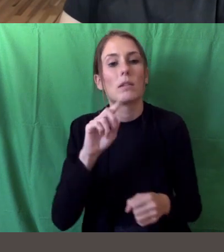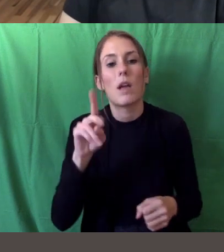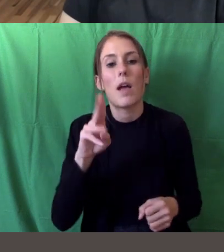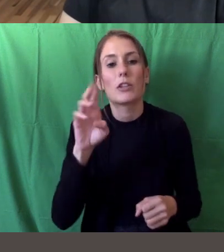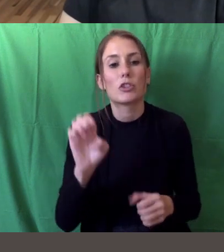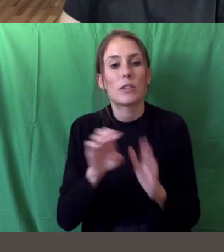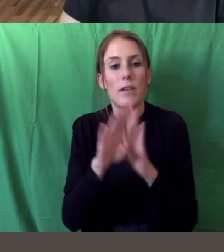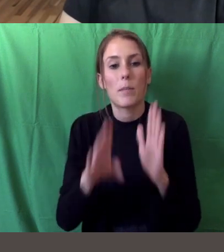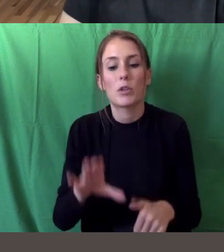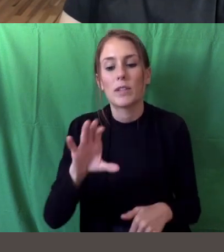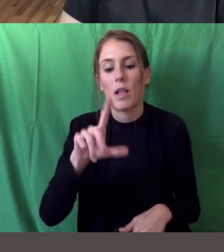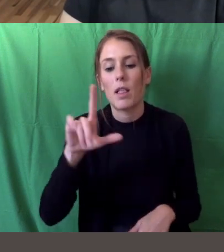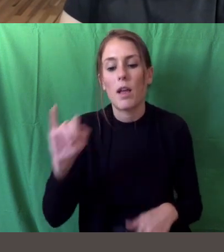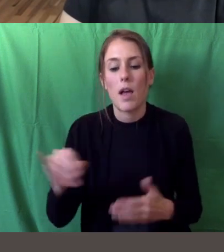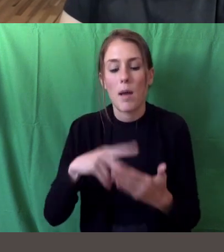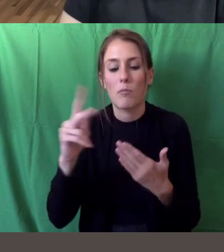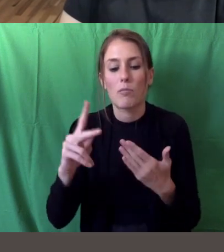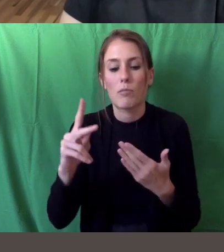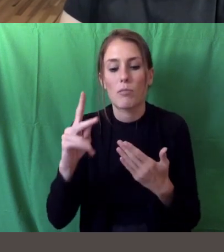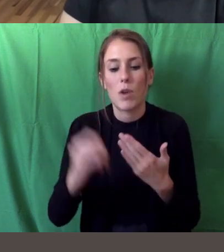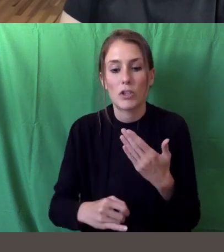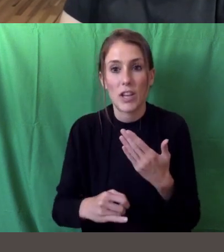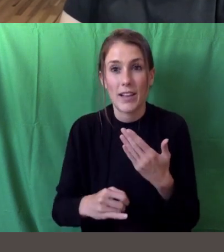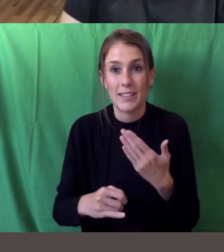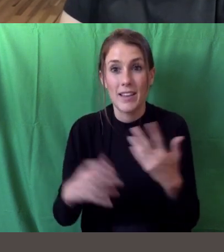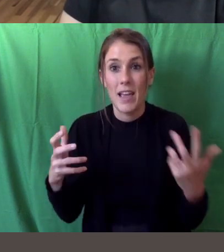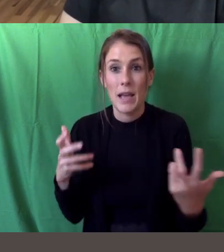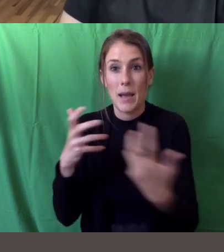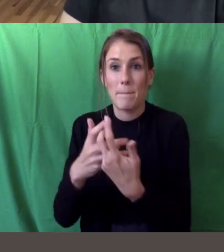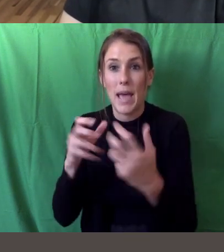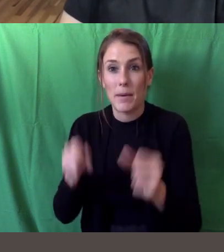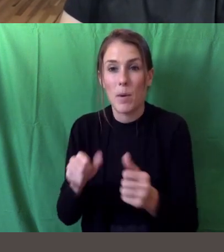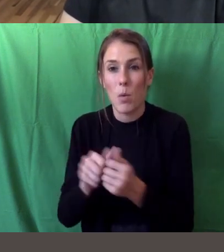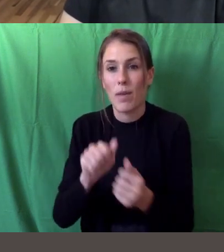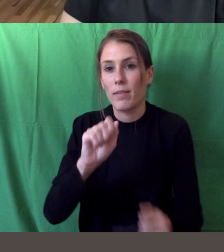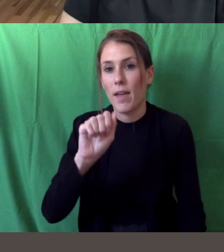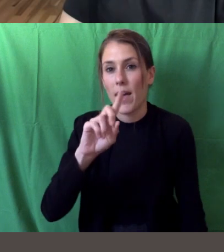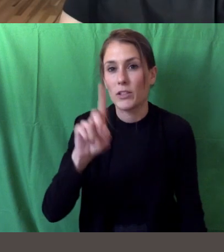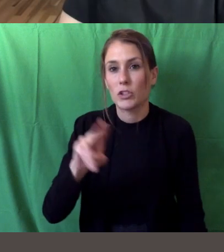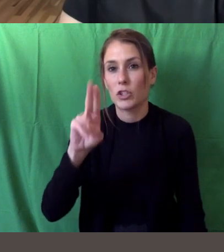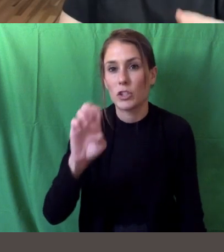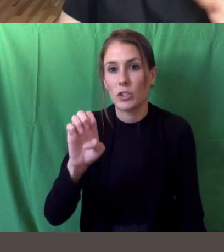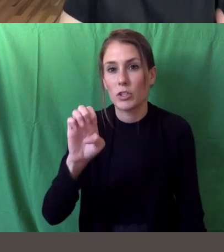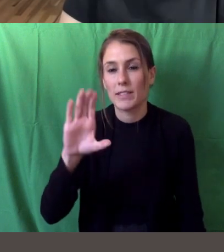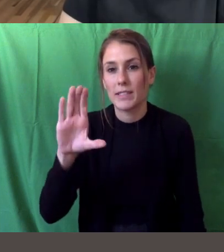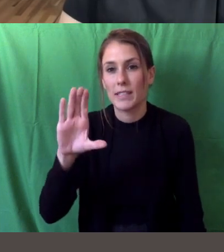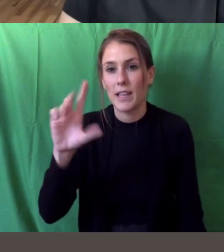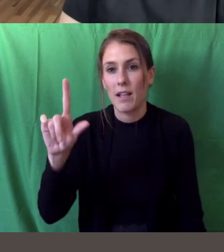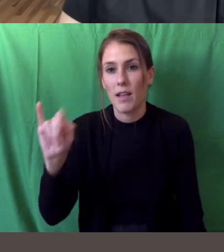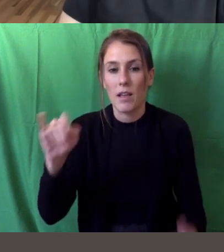Developer CLI project Azure Developer CLI compatible. And so the first thing we're going to talk about